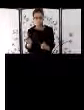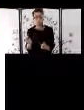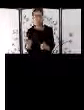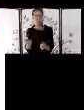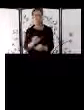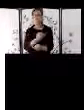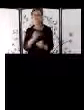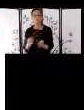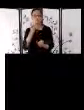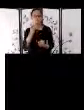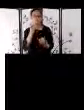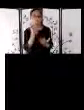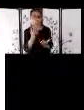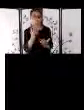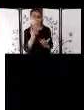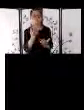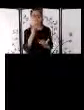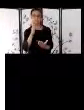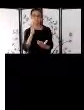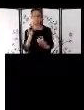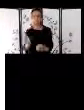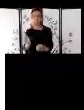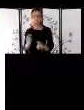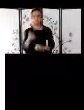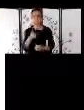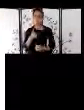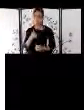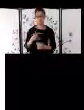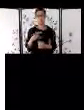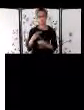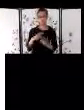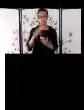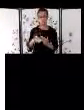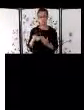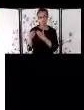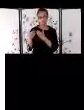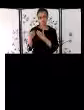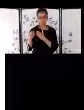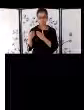The program specialist, myself, is responsible for facilitating these discussions and ensuring